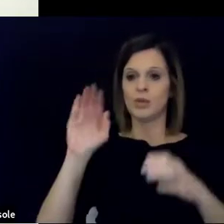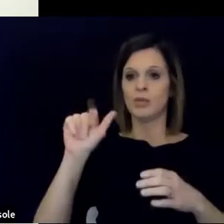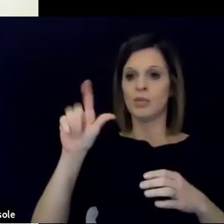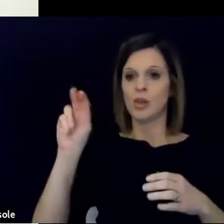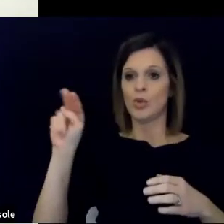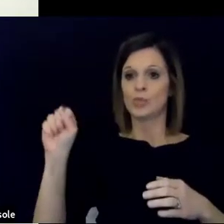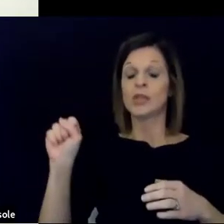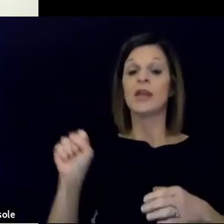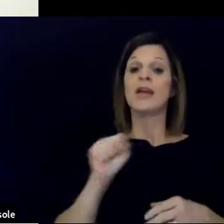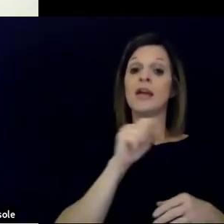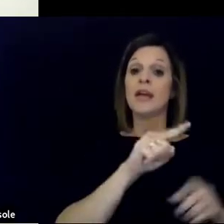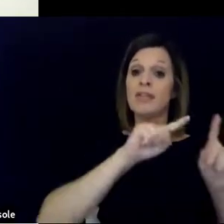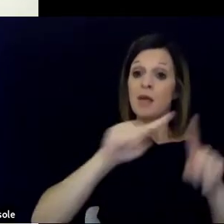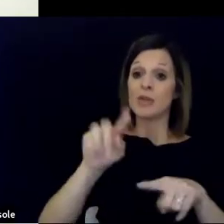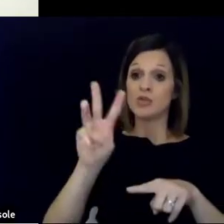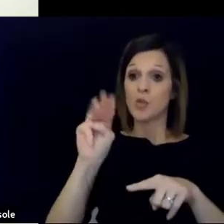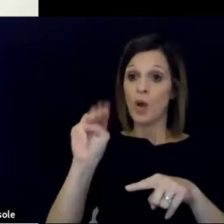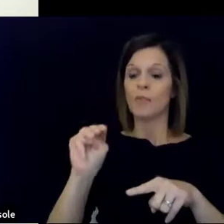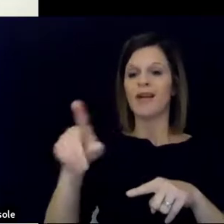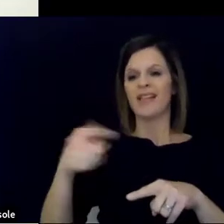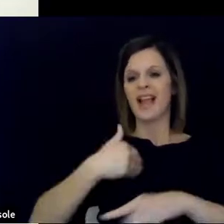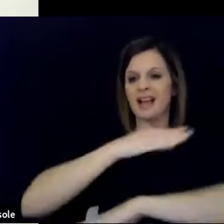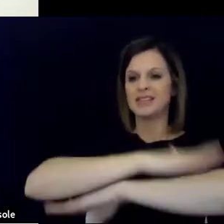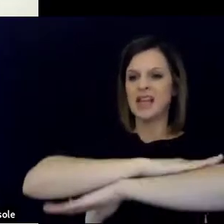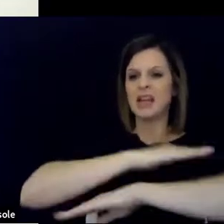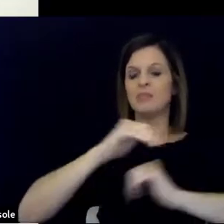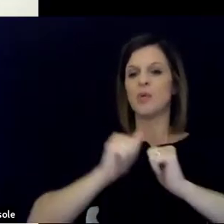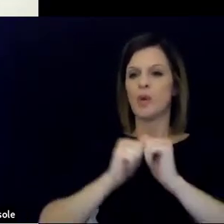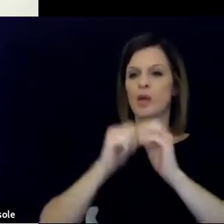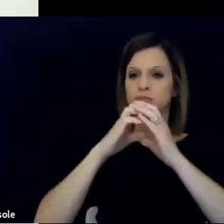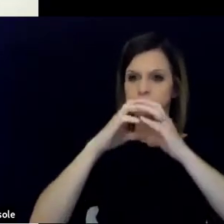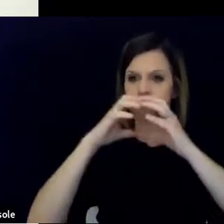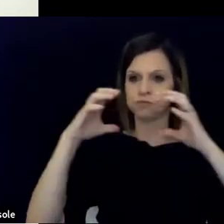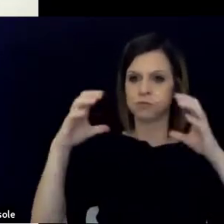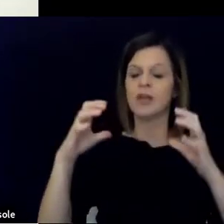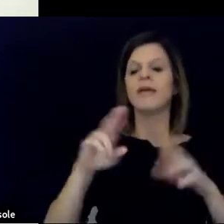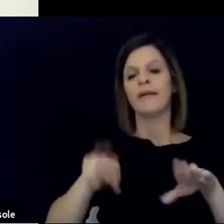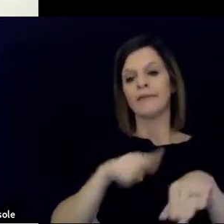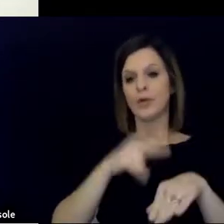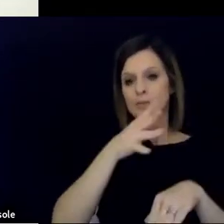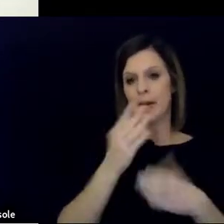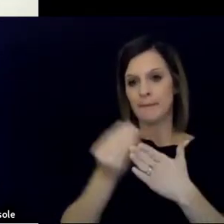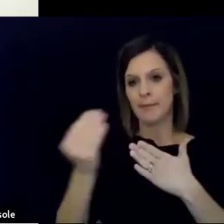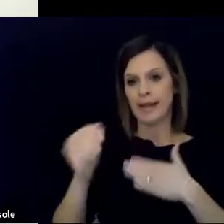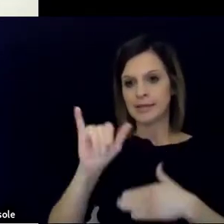and the kid wants a balloon. So of course, mom buys them a balloon, and that satisfies them initially.